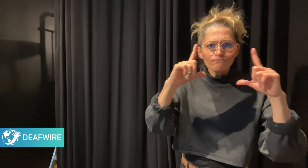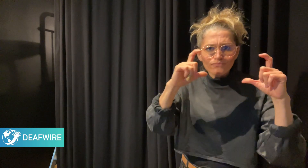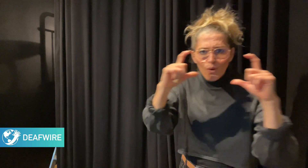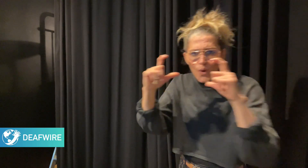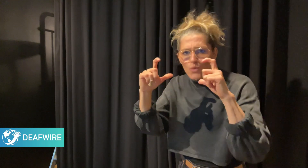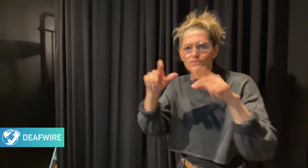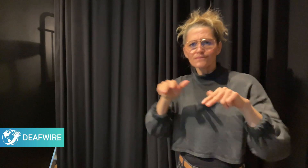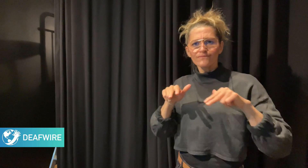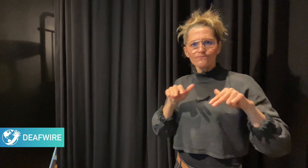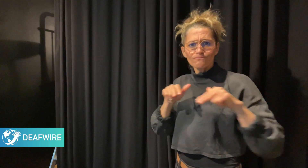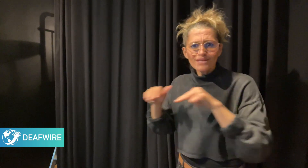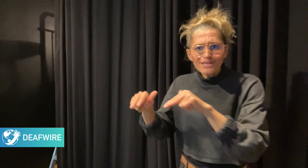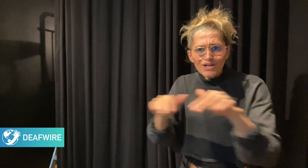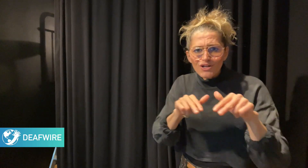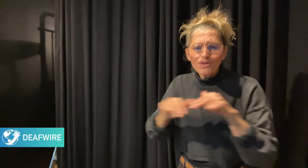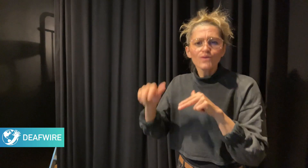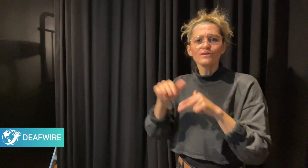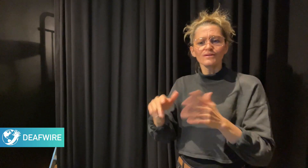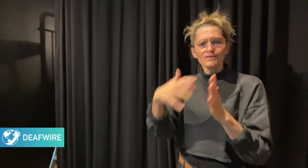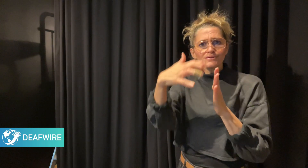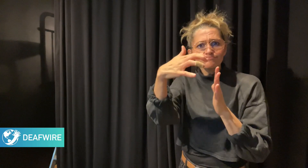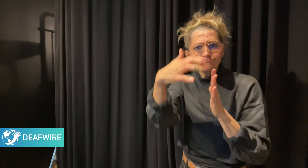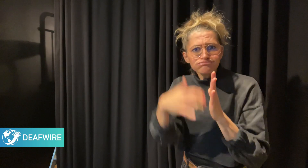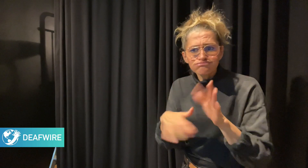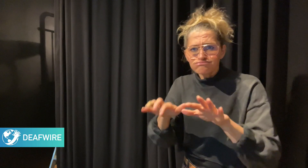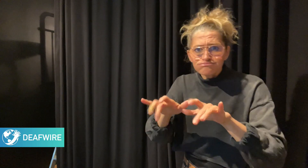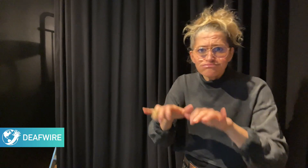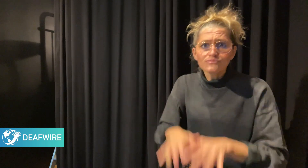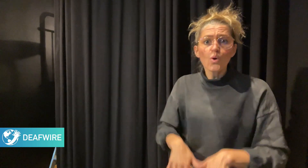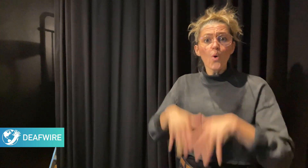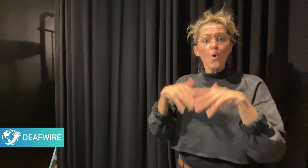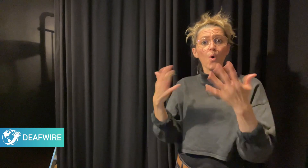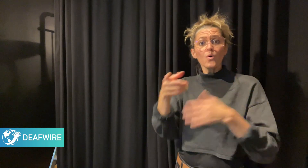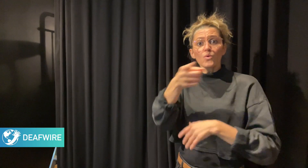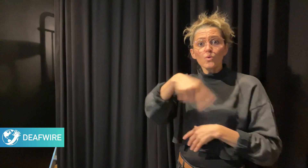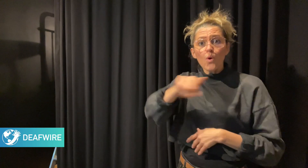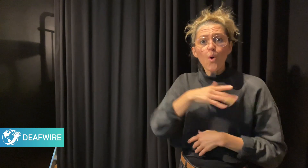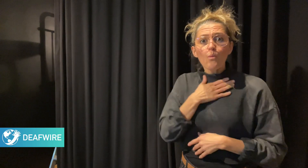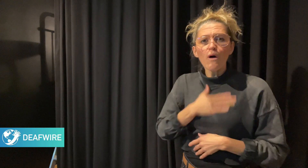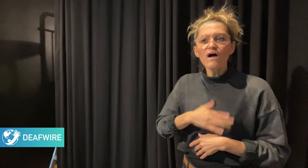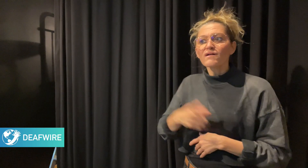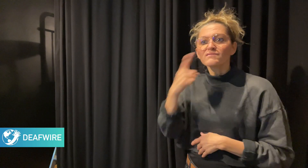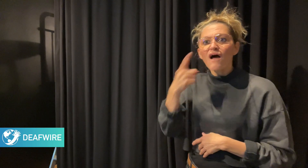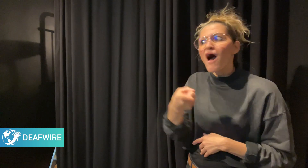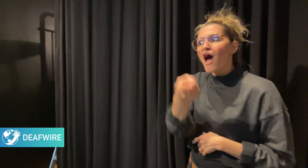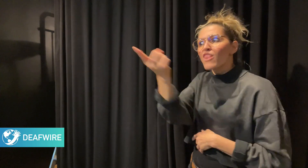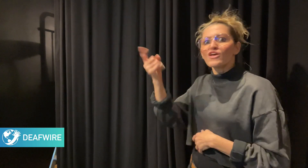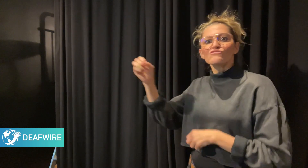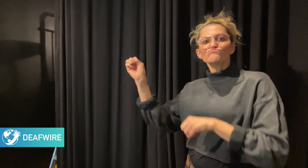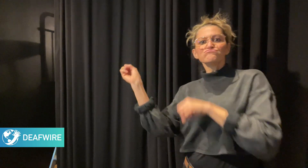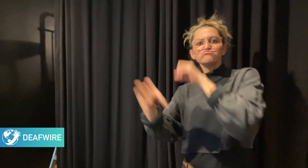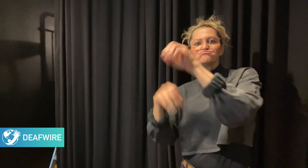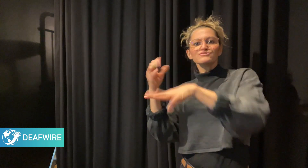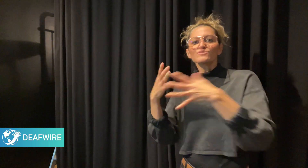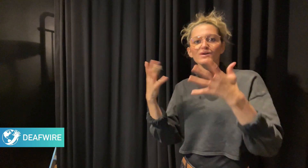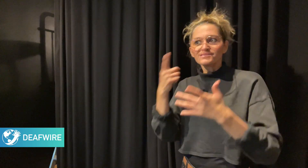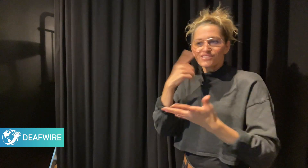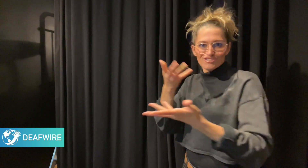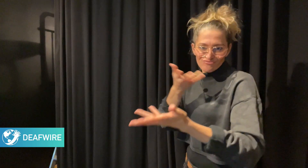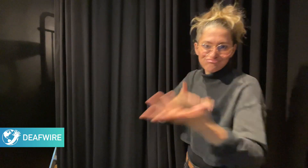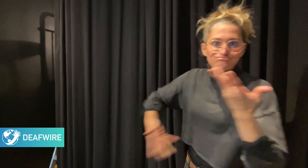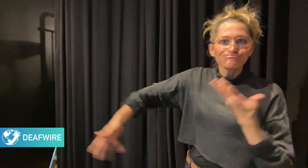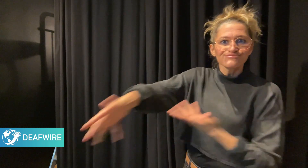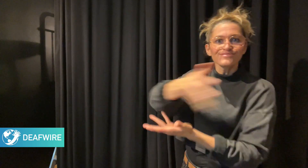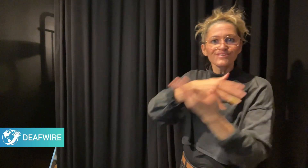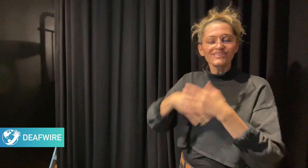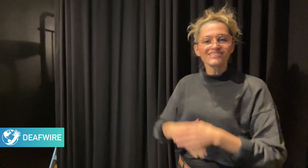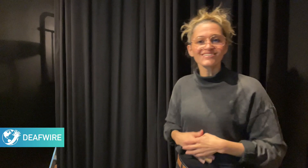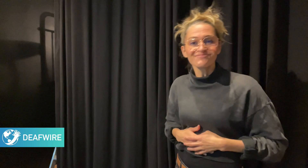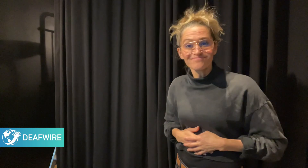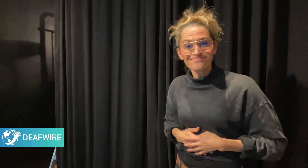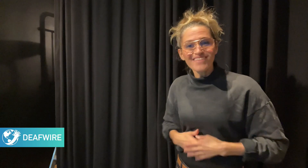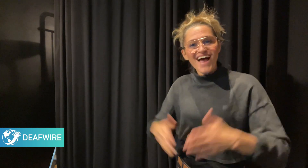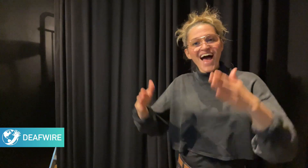to share your pictures, videos, texts, or see what others have shared.